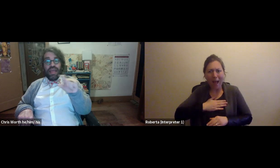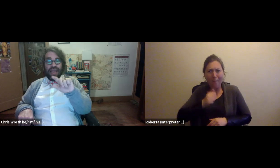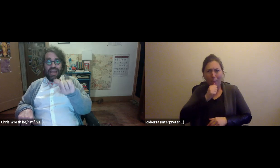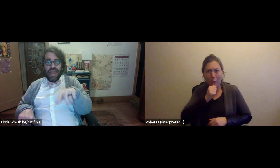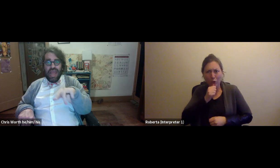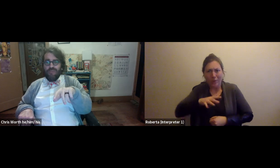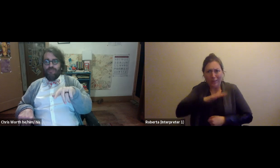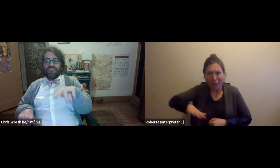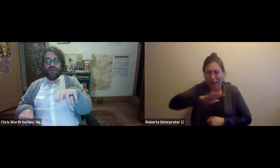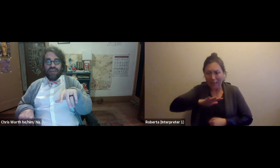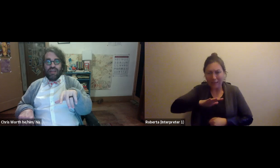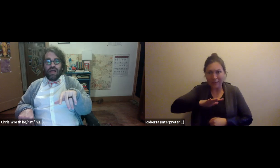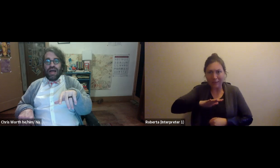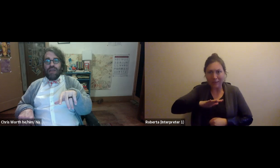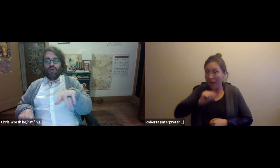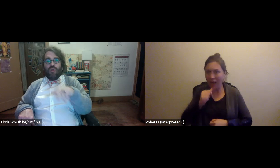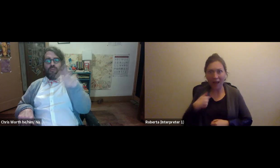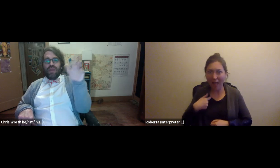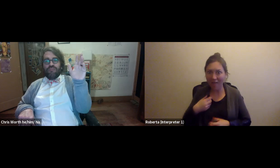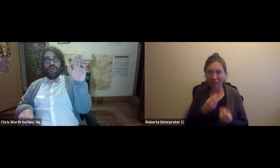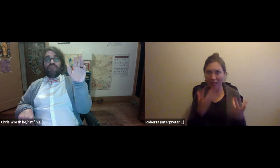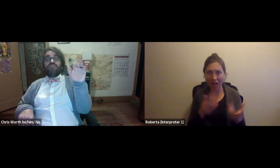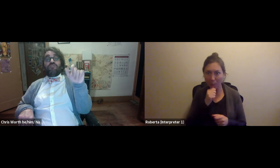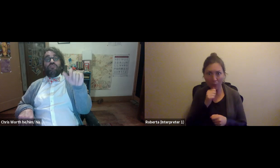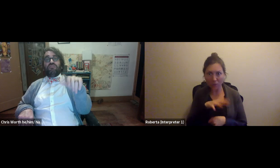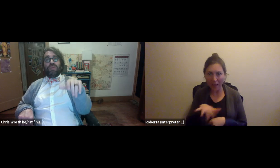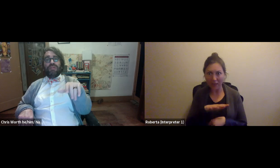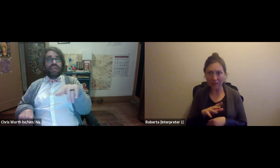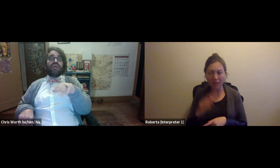and I didn't have much of it. I don't know how many of you have a physical disability